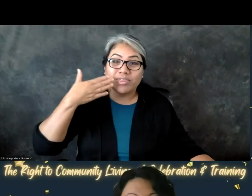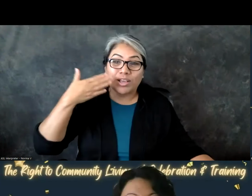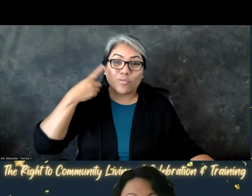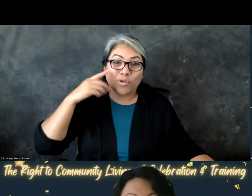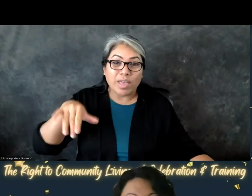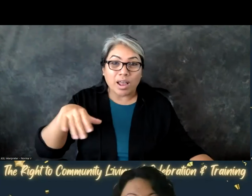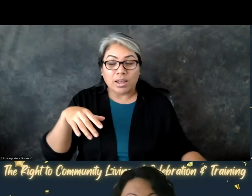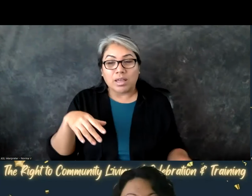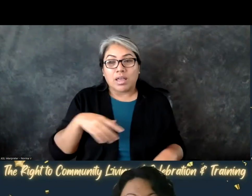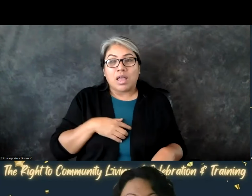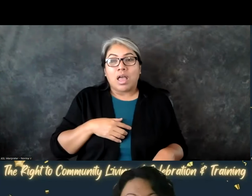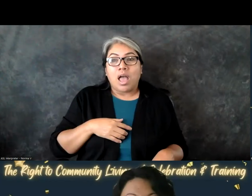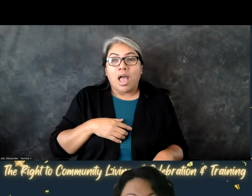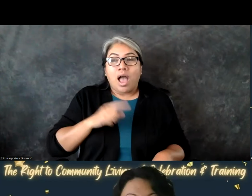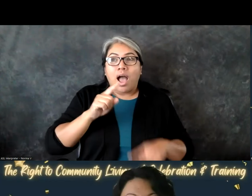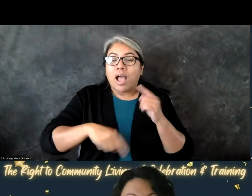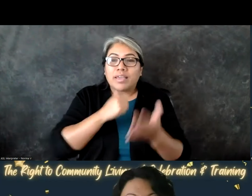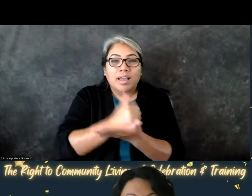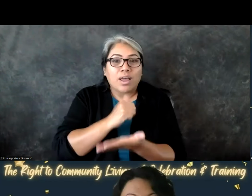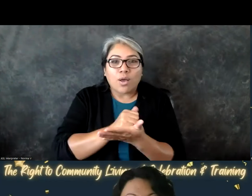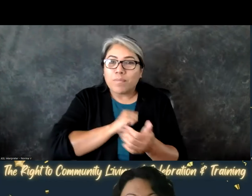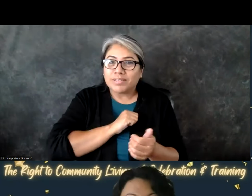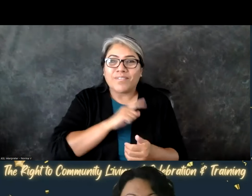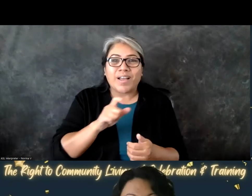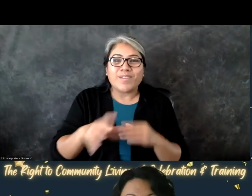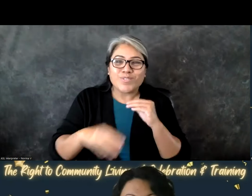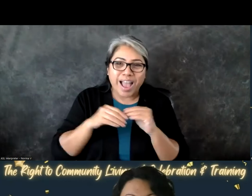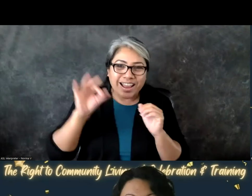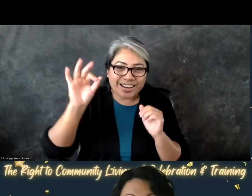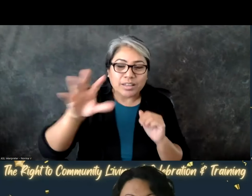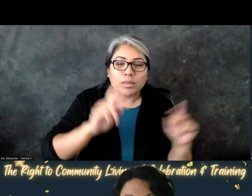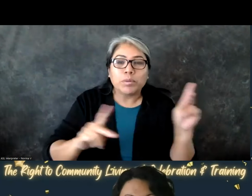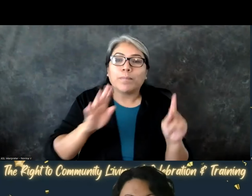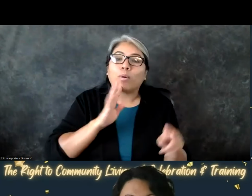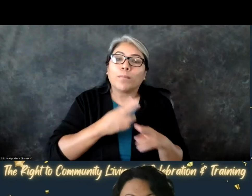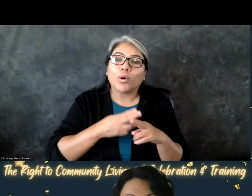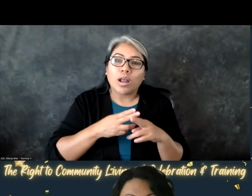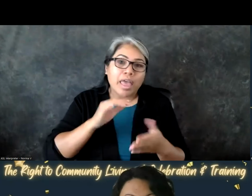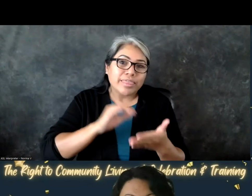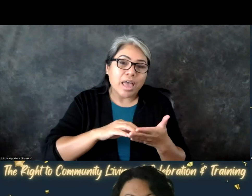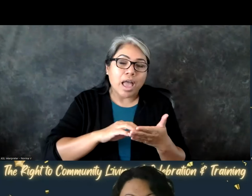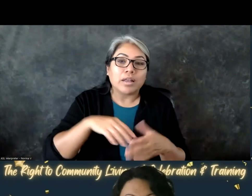past as well. » JESSICA LEHMAN: Thank you for that. This is Jessica again. I just want to -- I